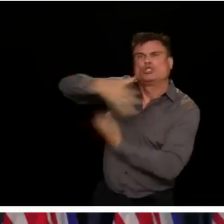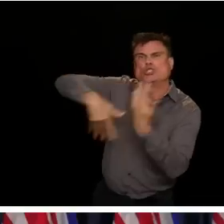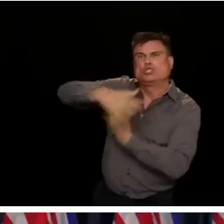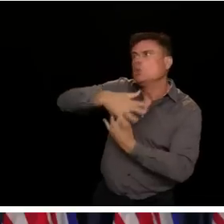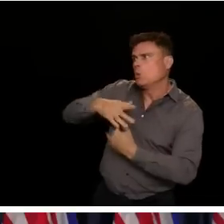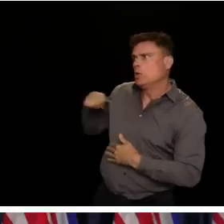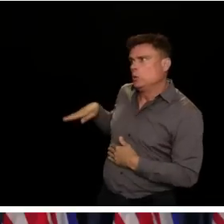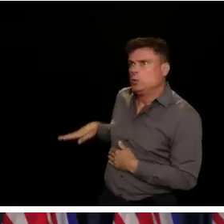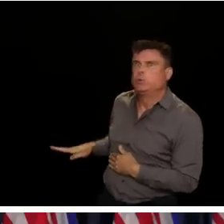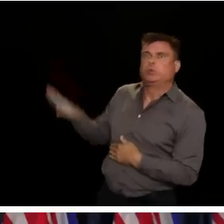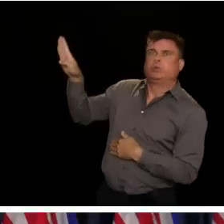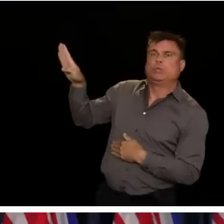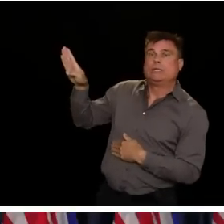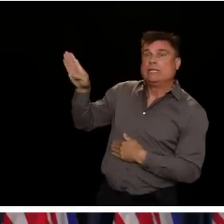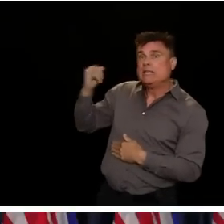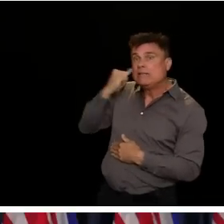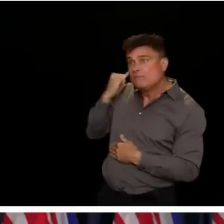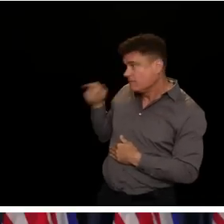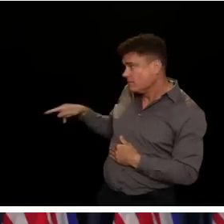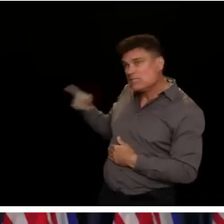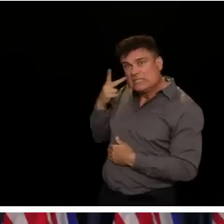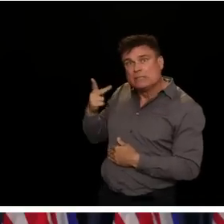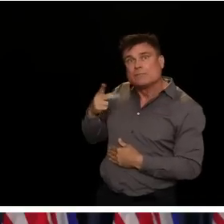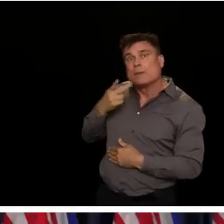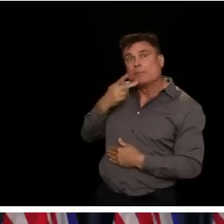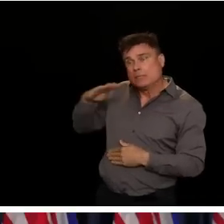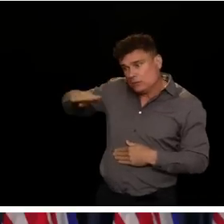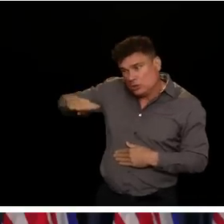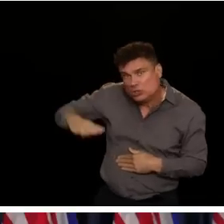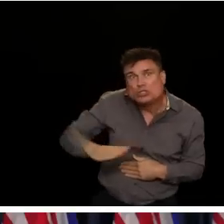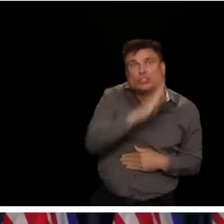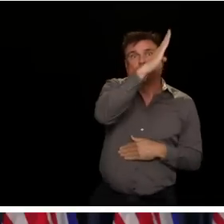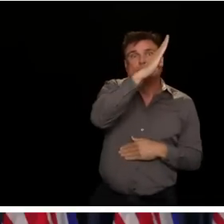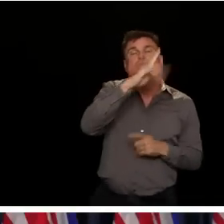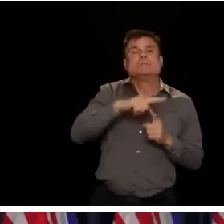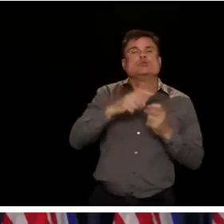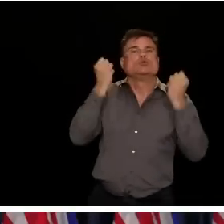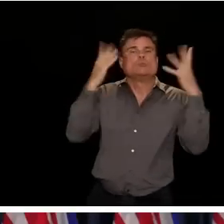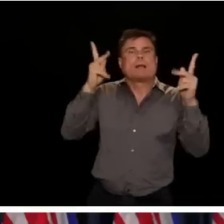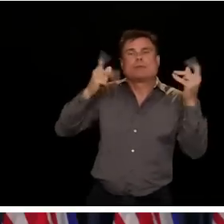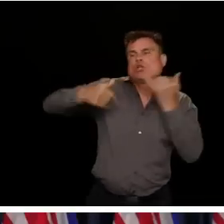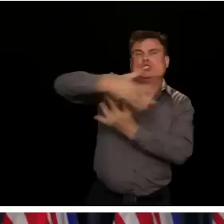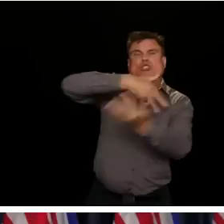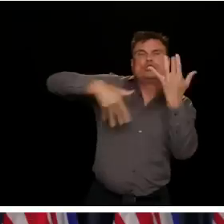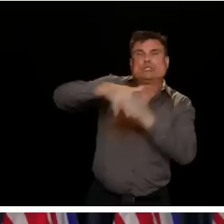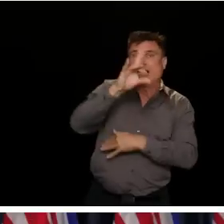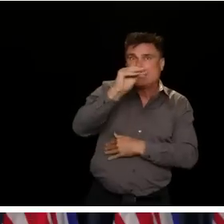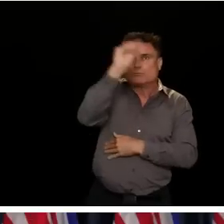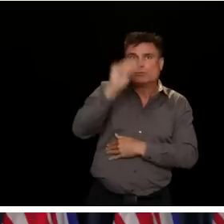rapid rebound in UK sets. That is what we want to avoid. We want to stay where we are